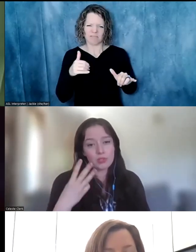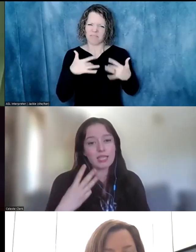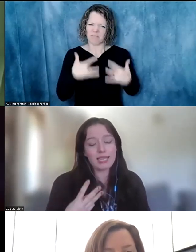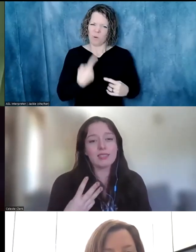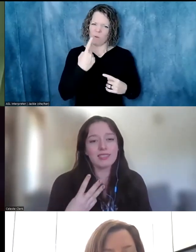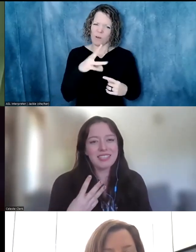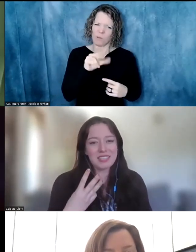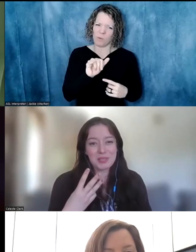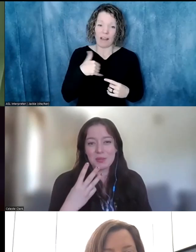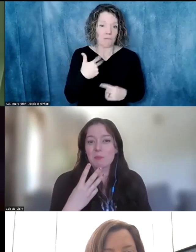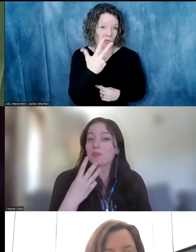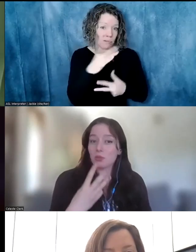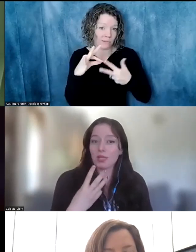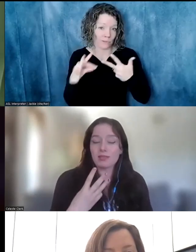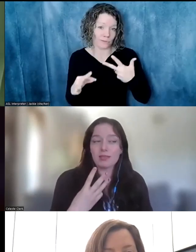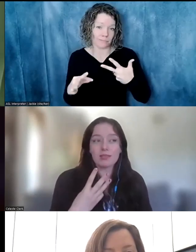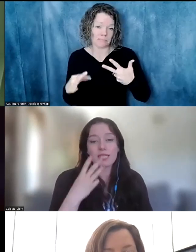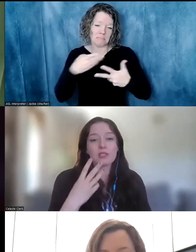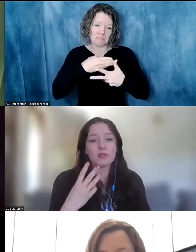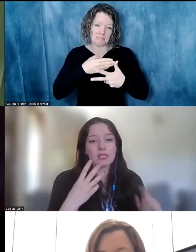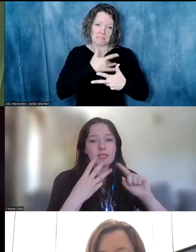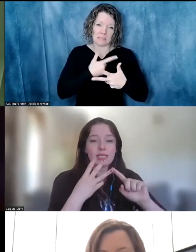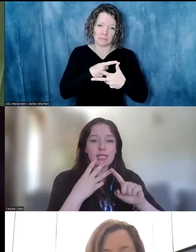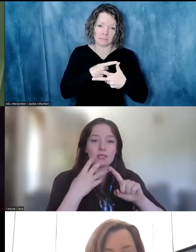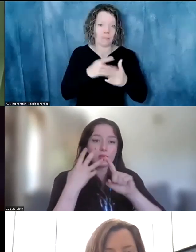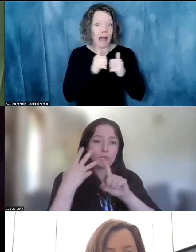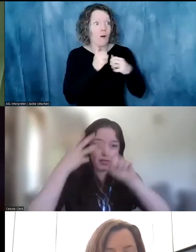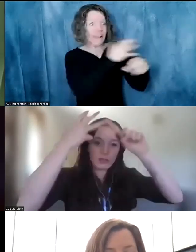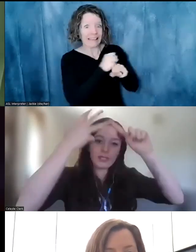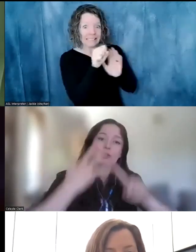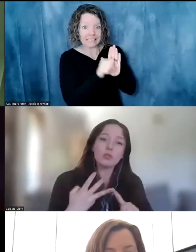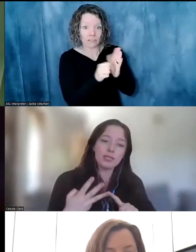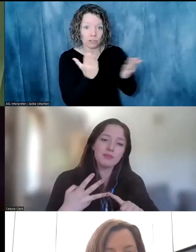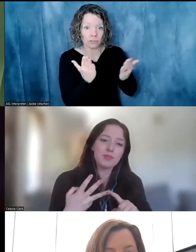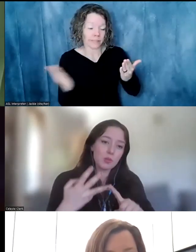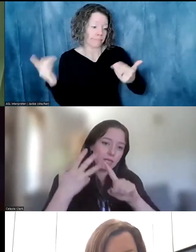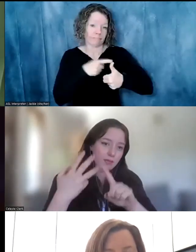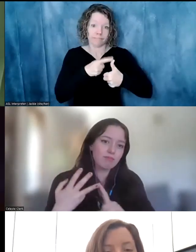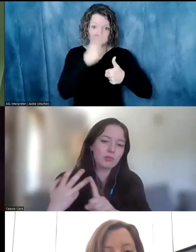person can enter into state services. They can enter through the mental health door. So we can,